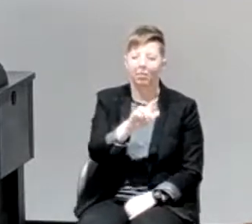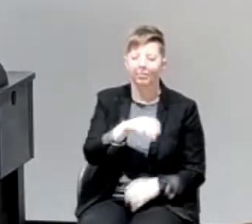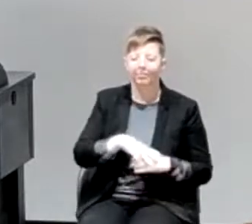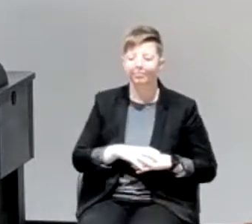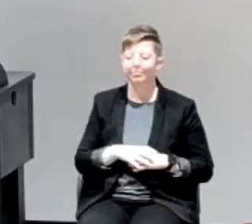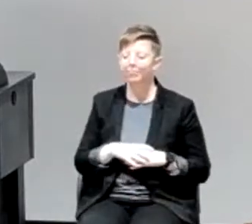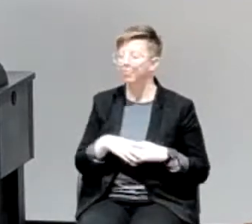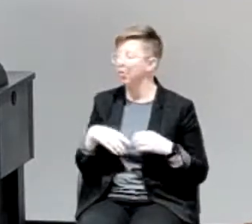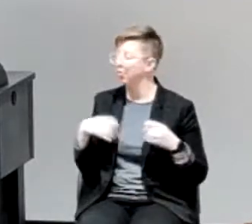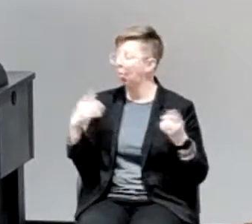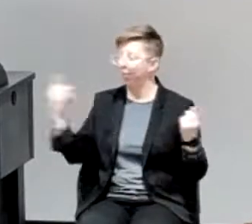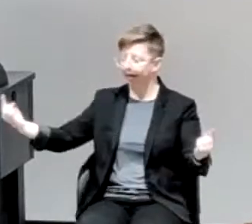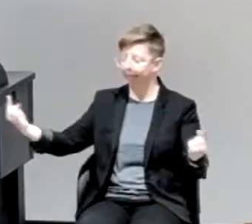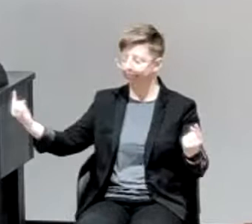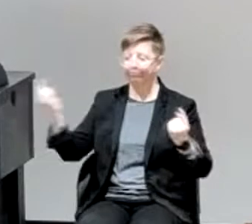The next day in bounced baby Joseph.